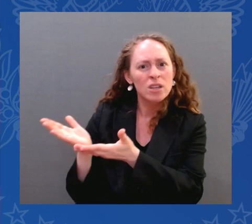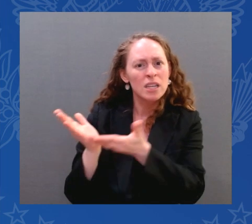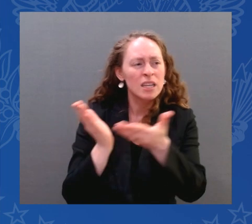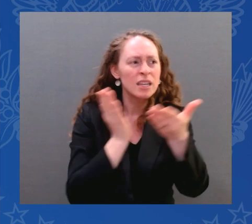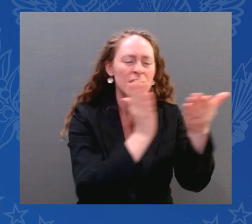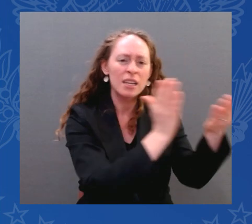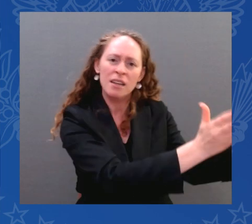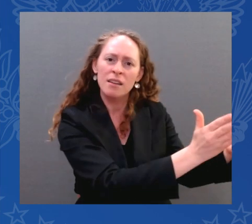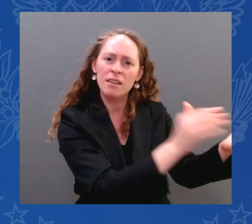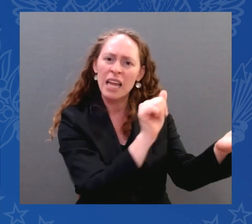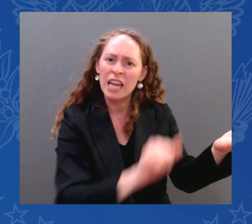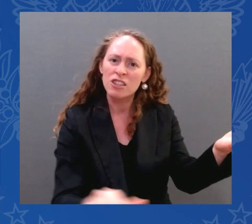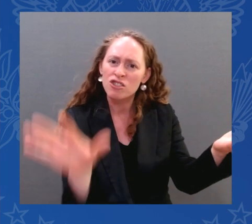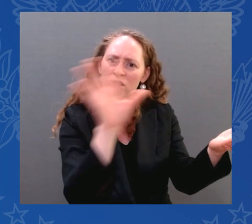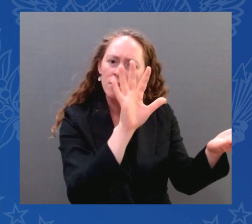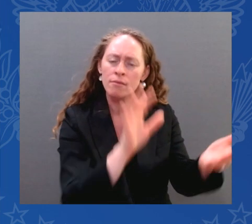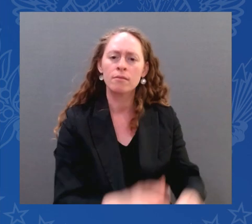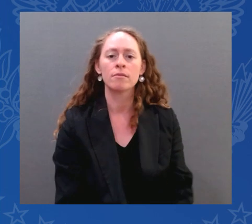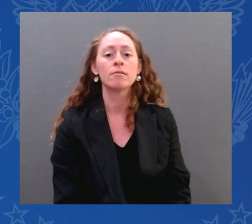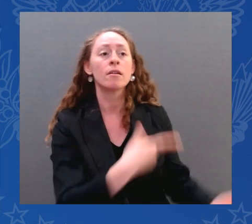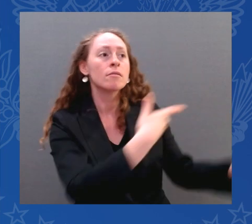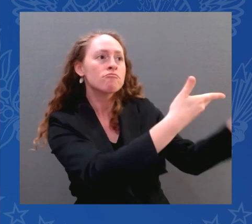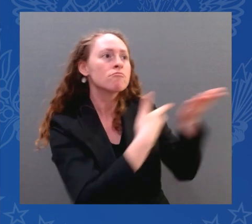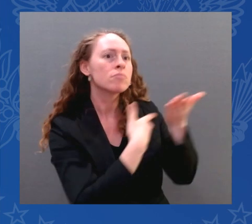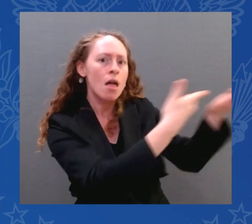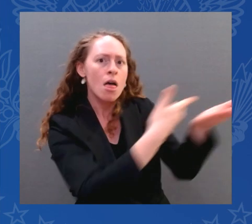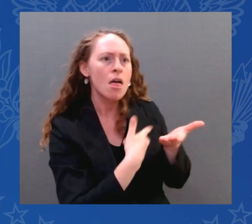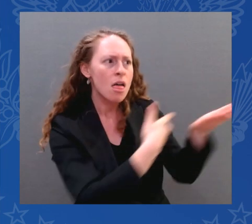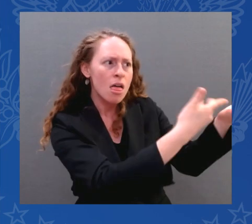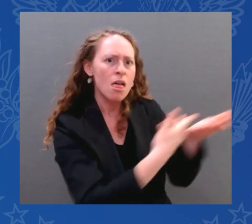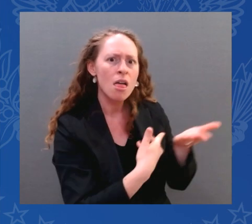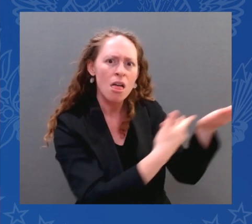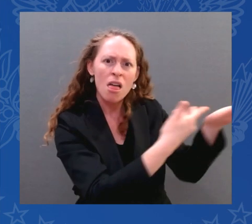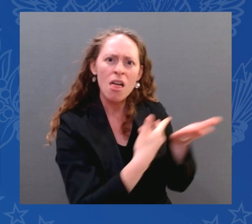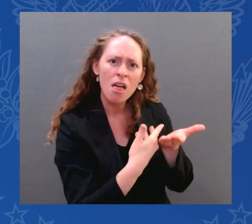You know, I knew that we needed to take action right away, put a stop to these dramatic price hikes